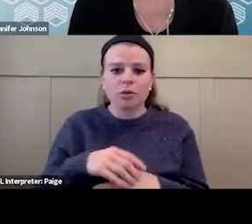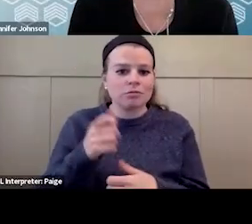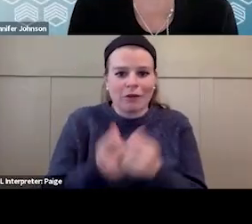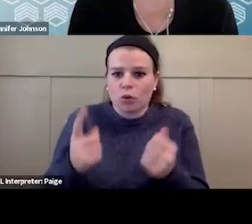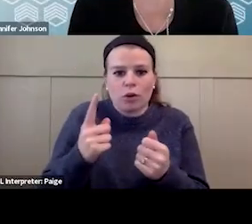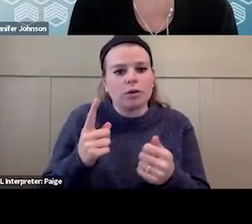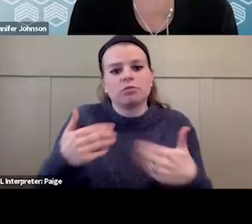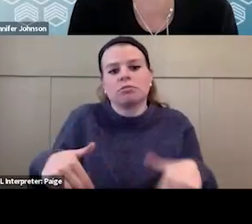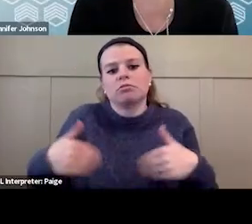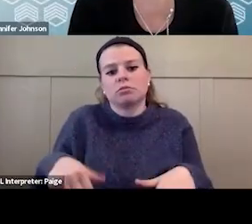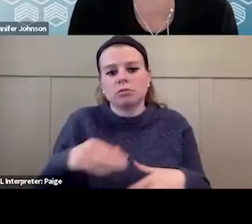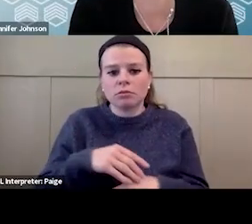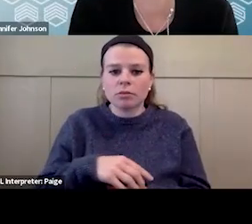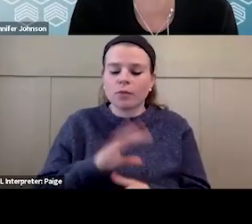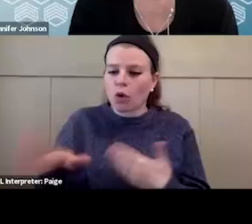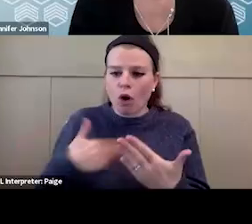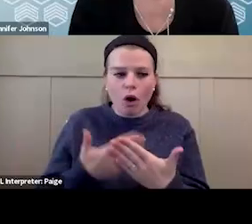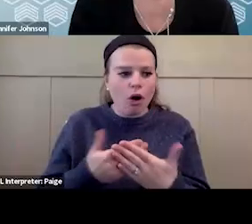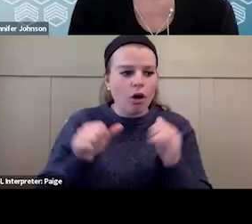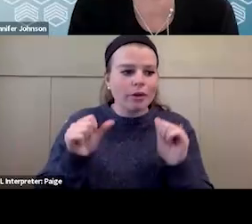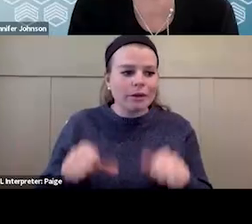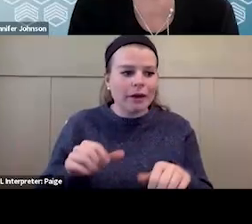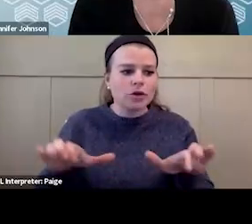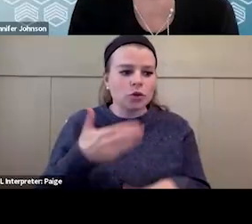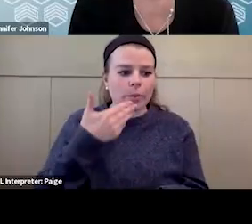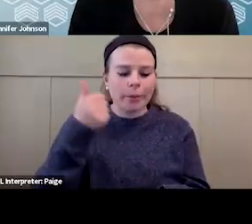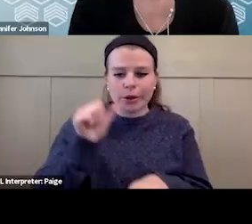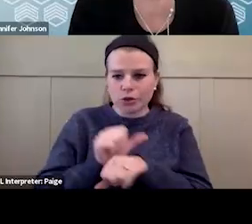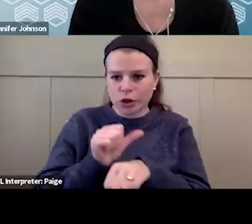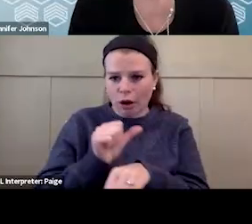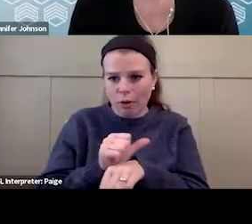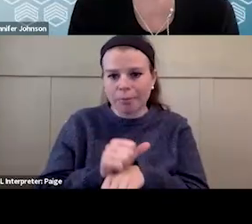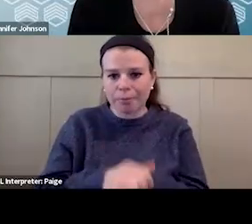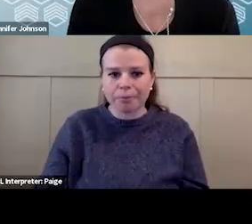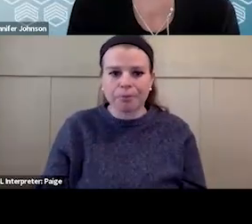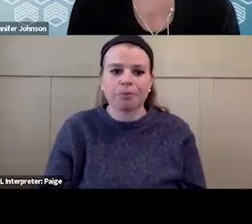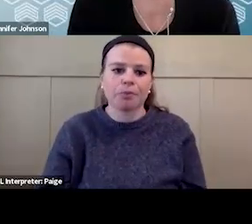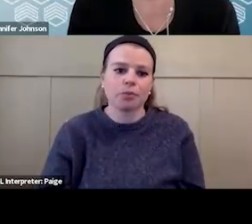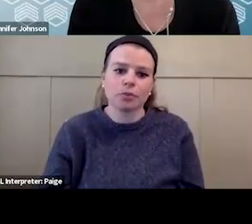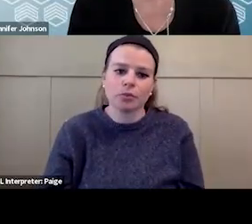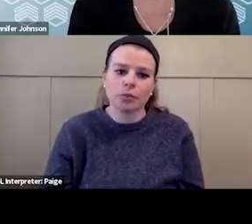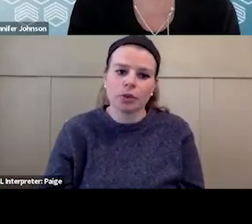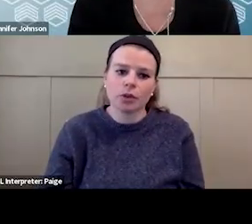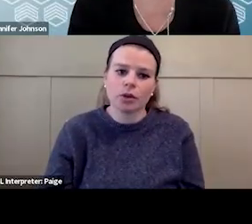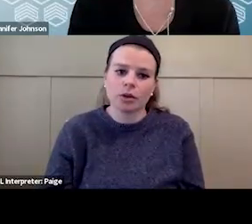So, um, we all have, we all can do a better job if we are all better trained. I could not agree more, Judge.